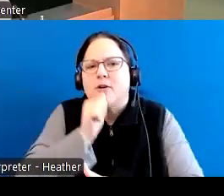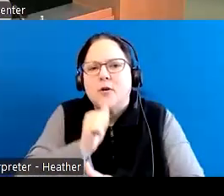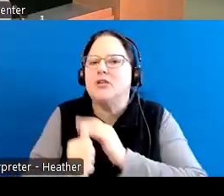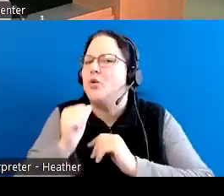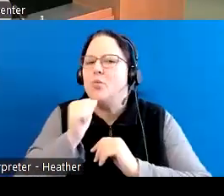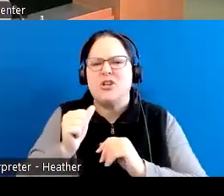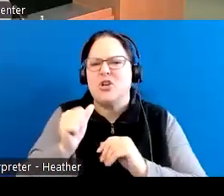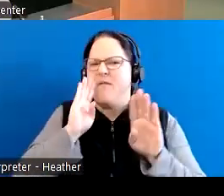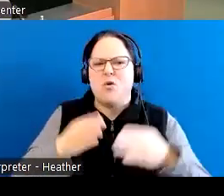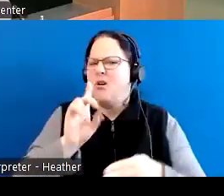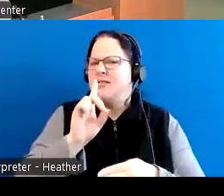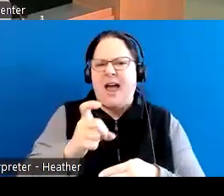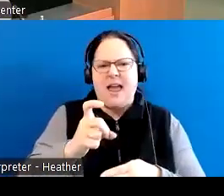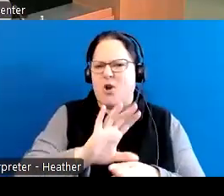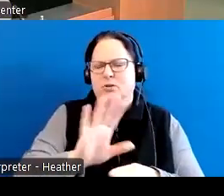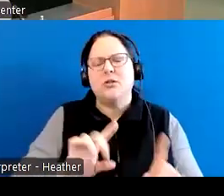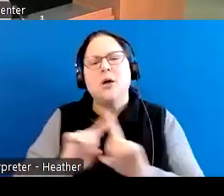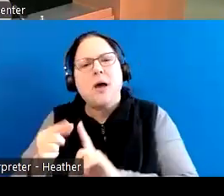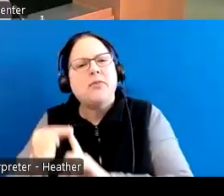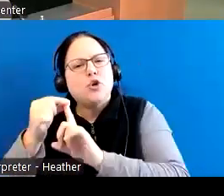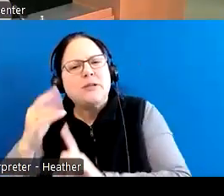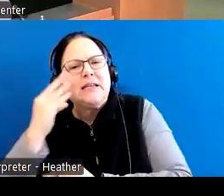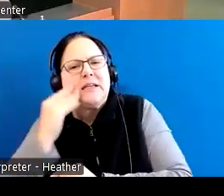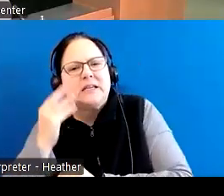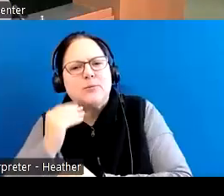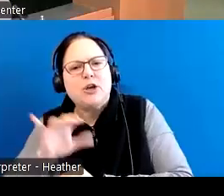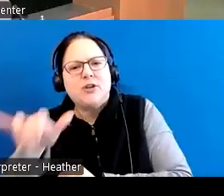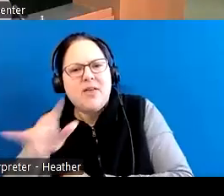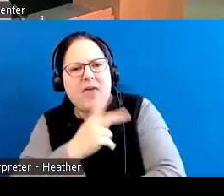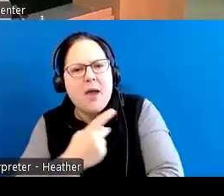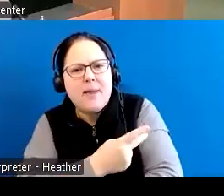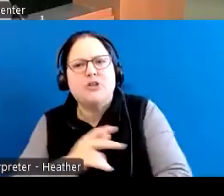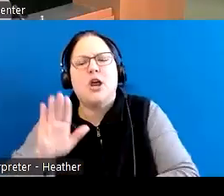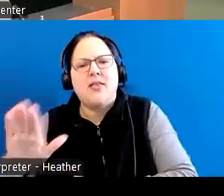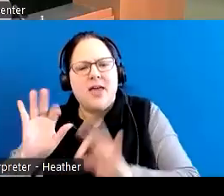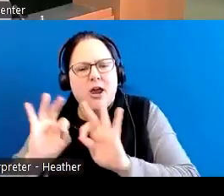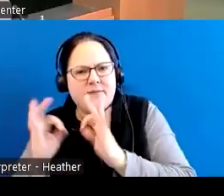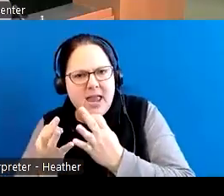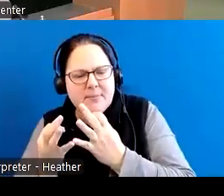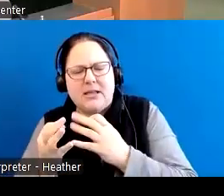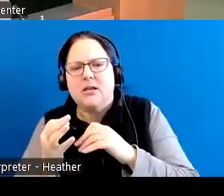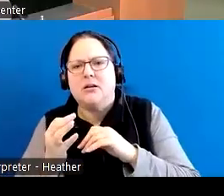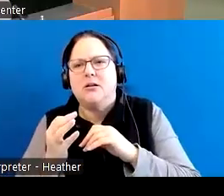we really focus on the unique experience of that patient and their family. Um, and making space to